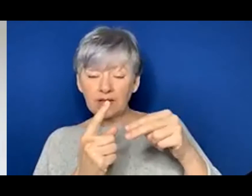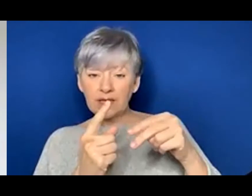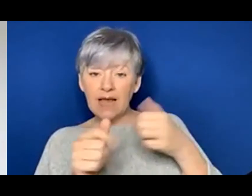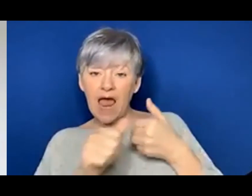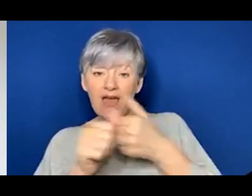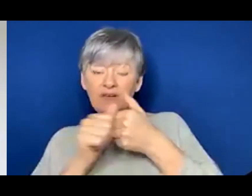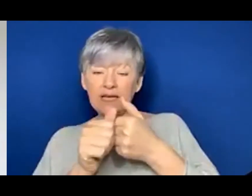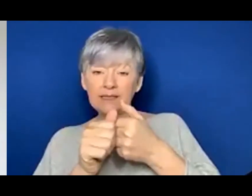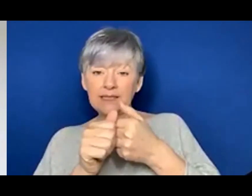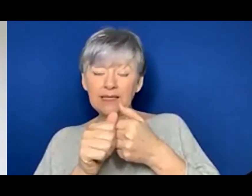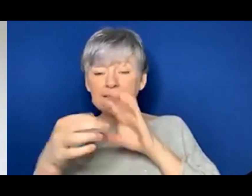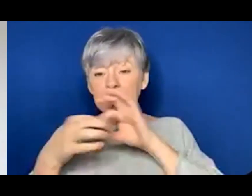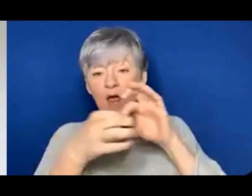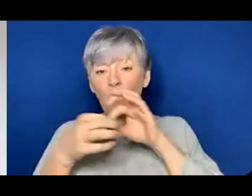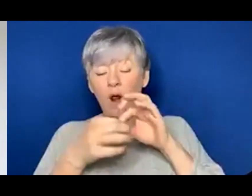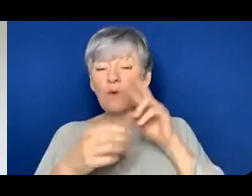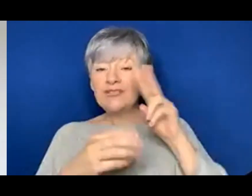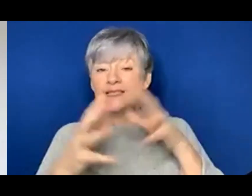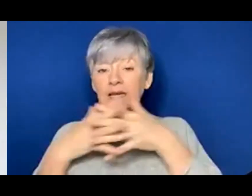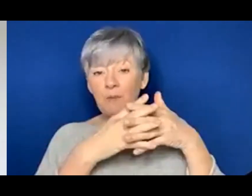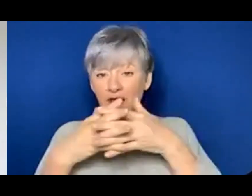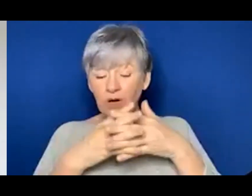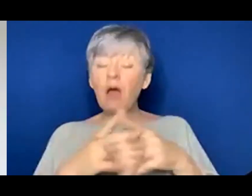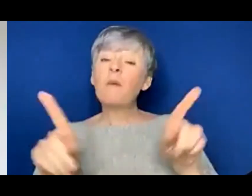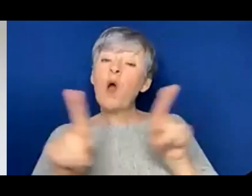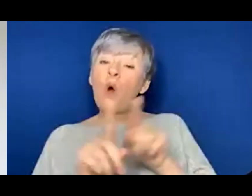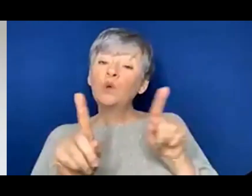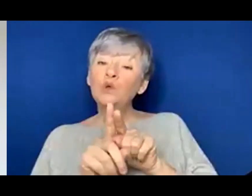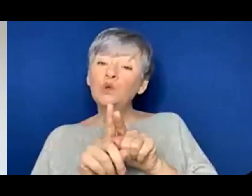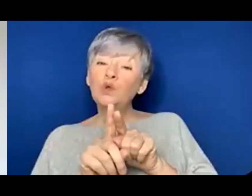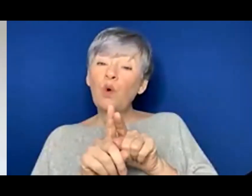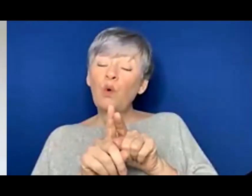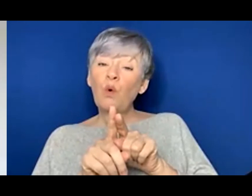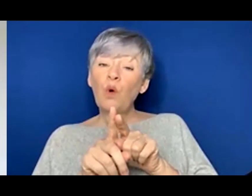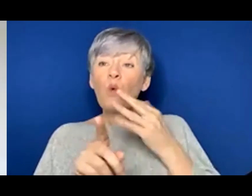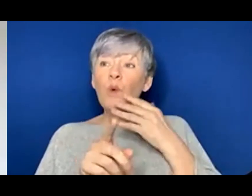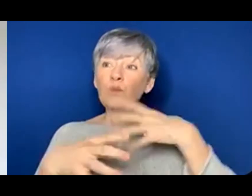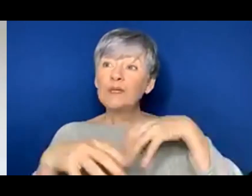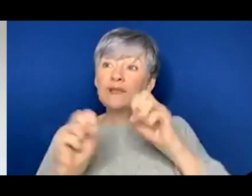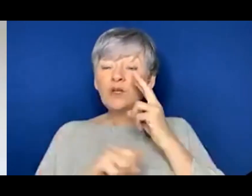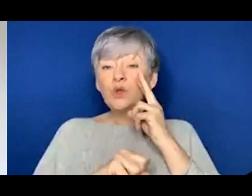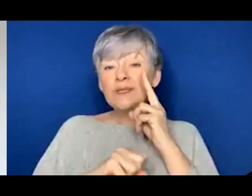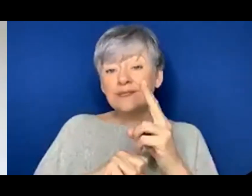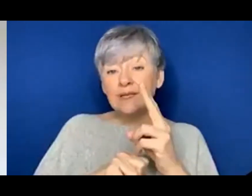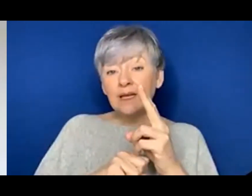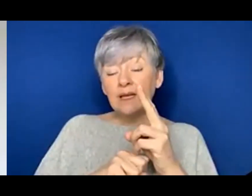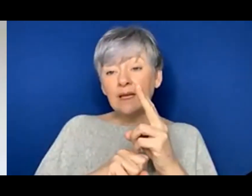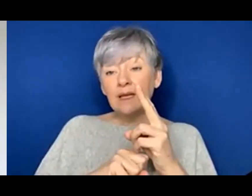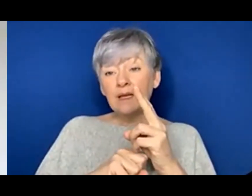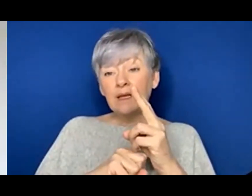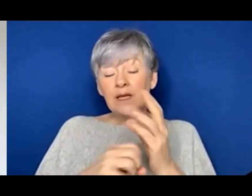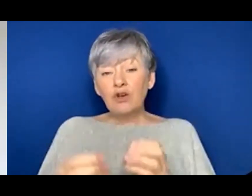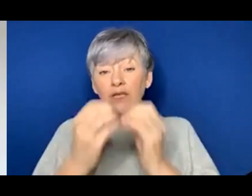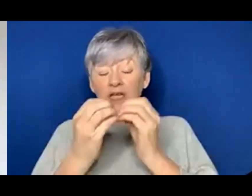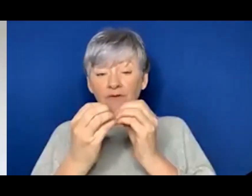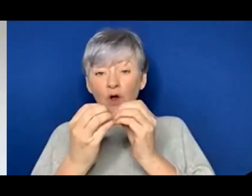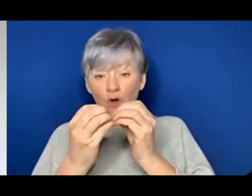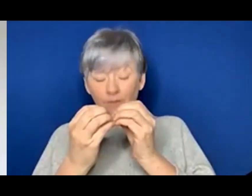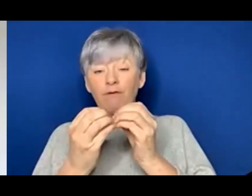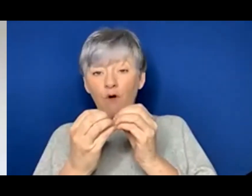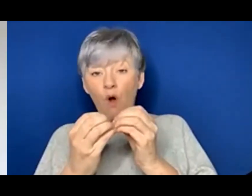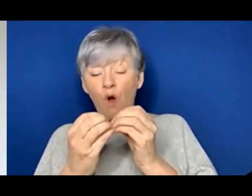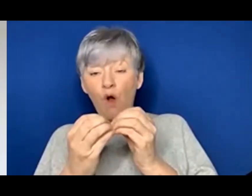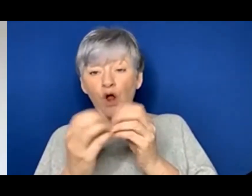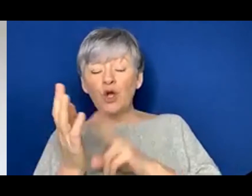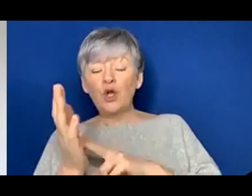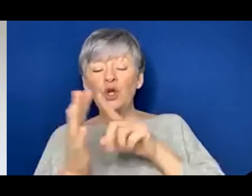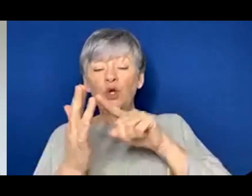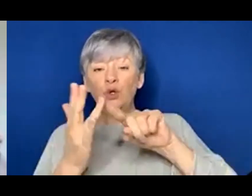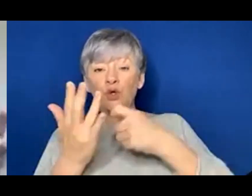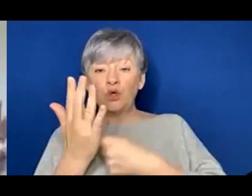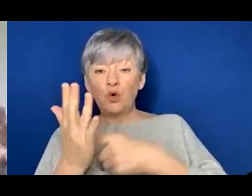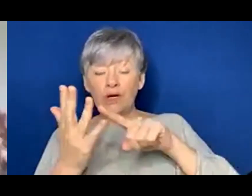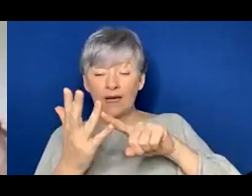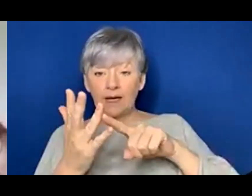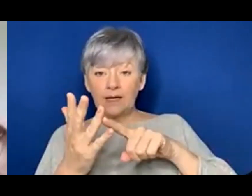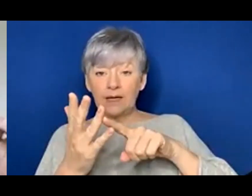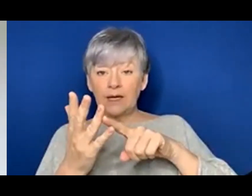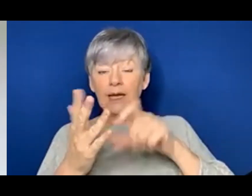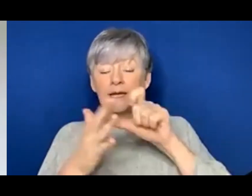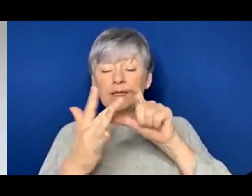the US. It's also when we started to see invention of term neurodivergency, to understand autism in